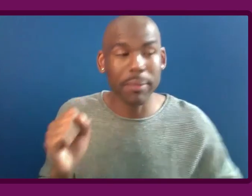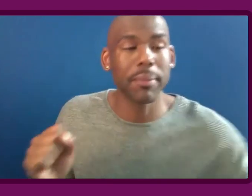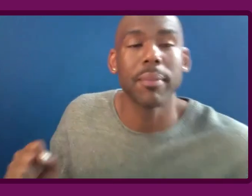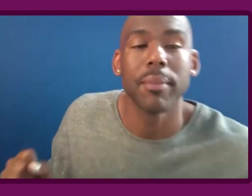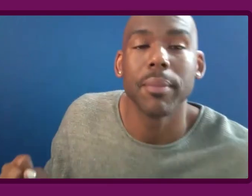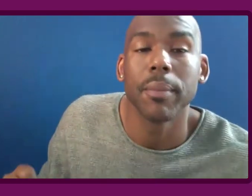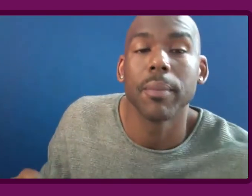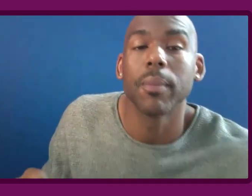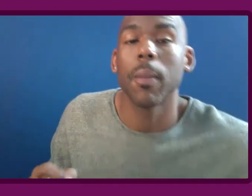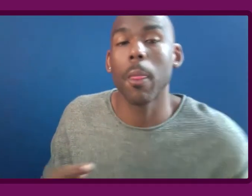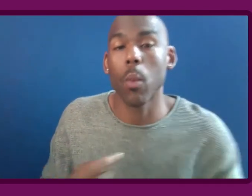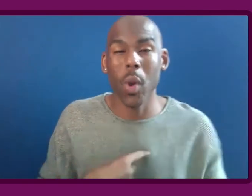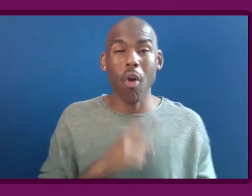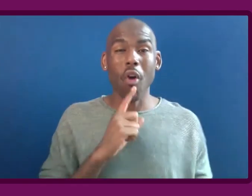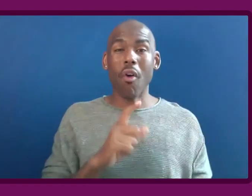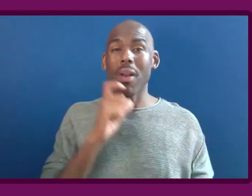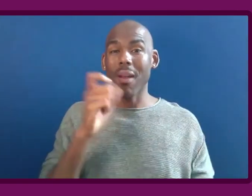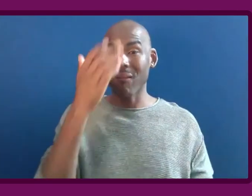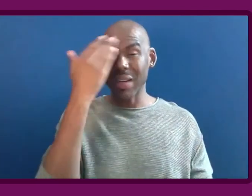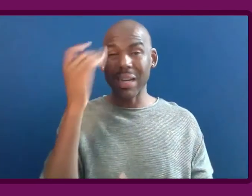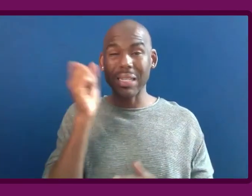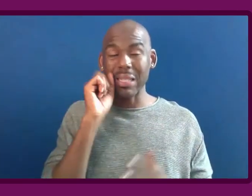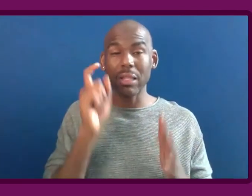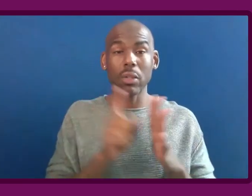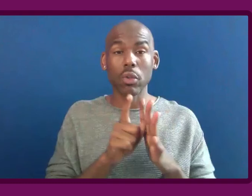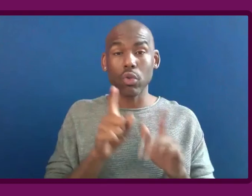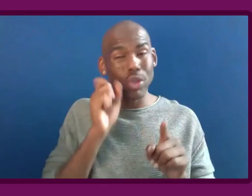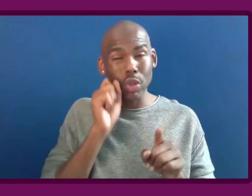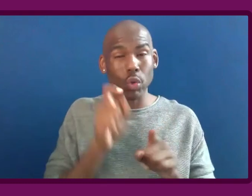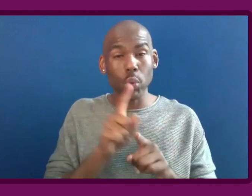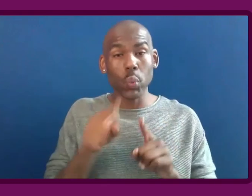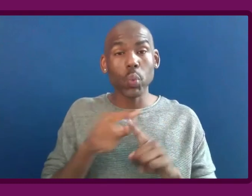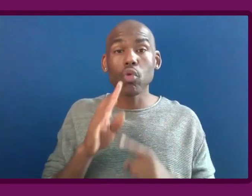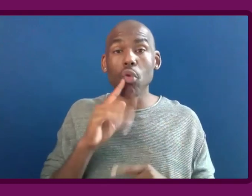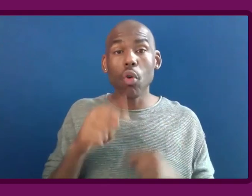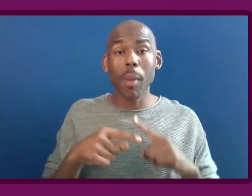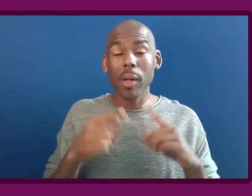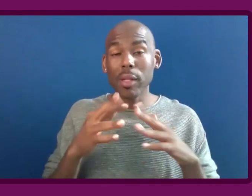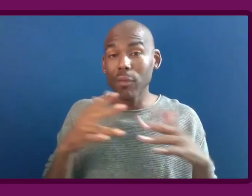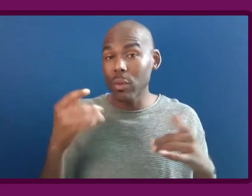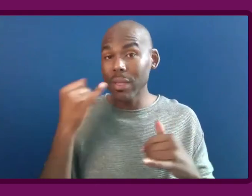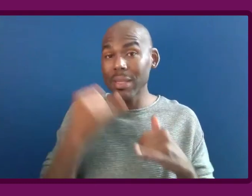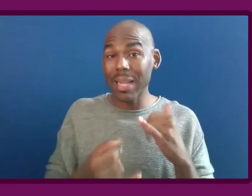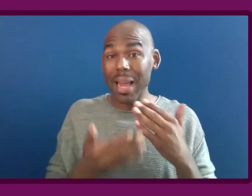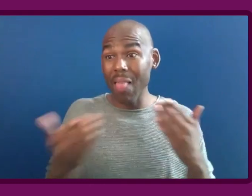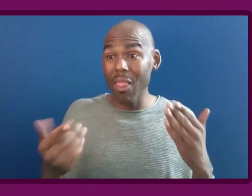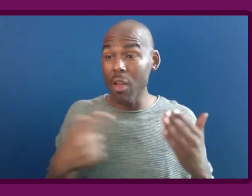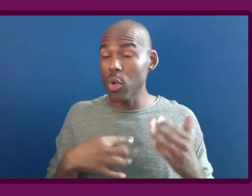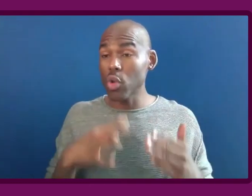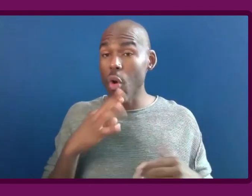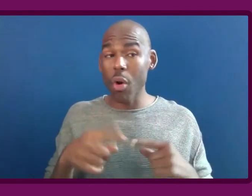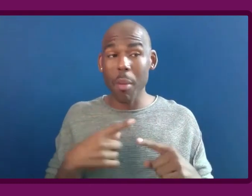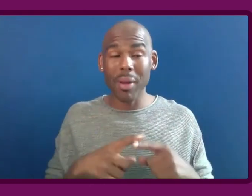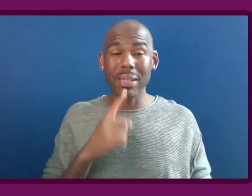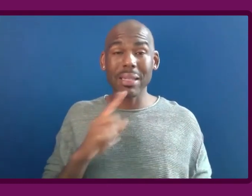for not putting their bodies on the line, marching, because we need that, to put your